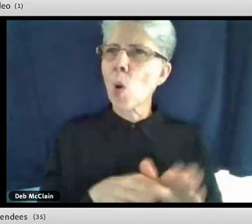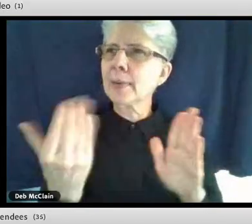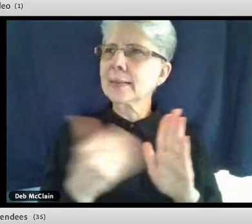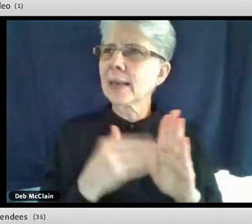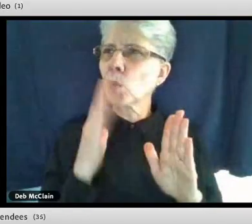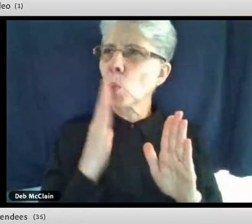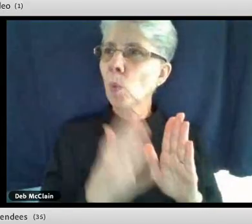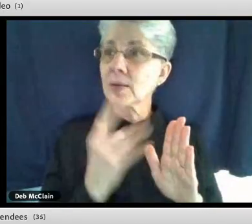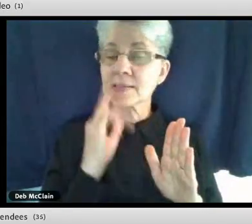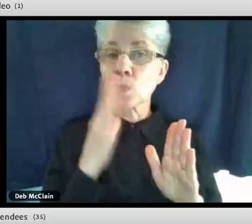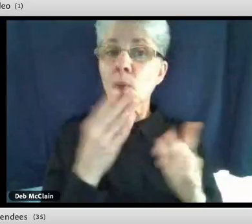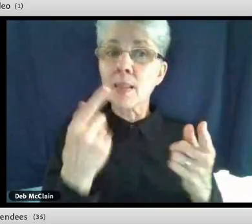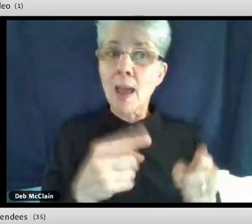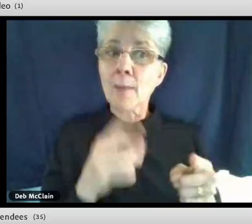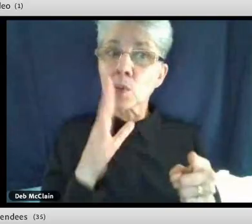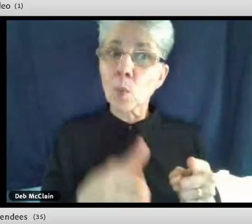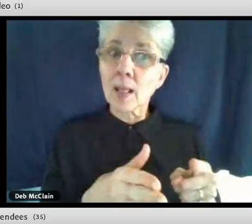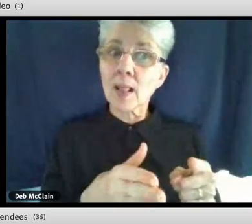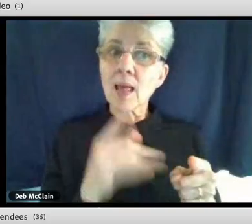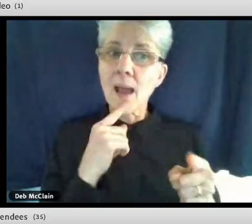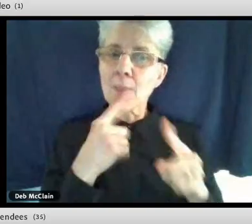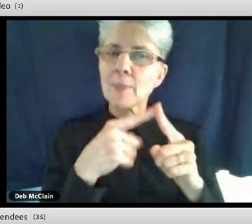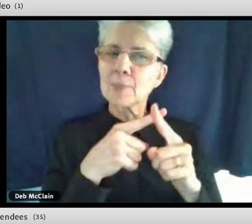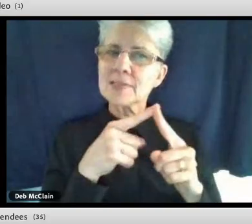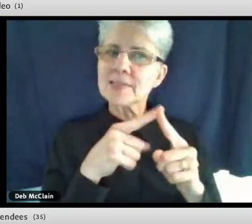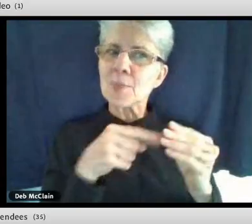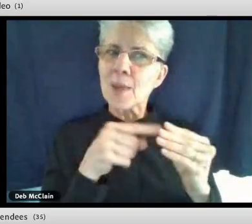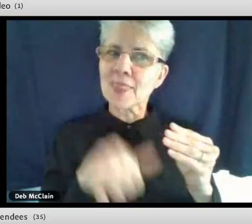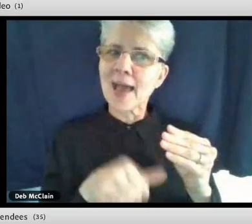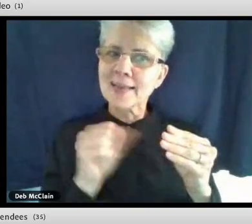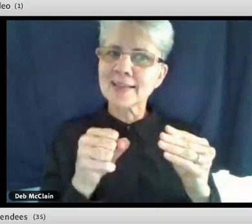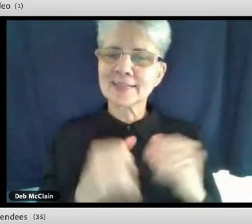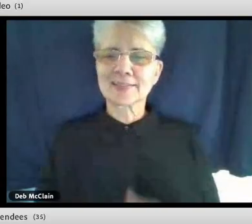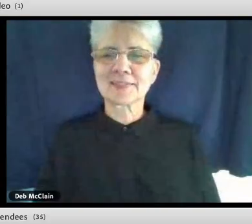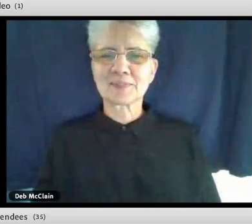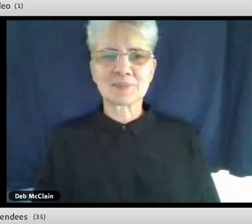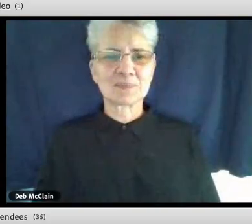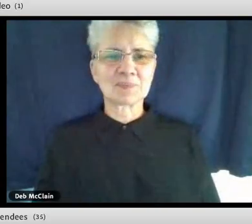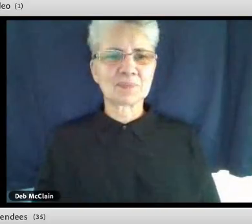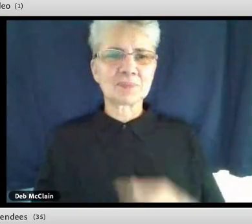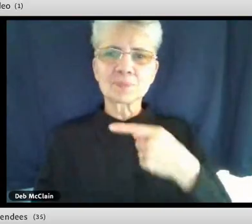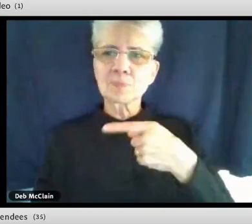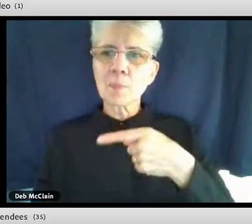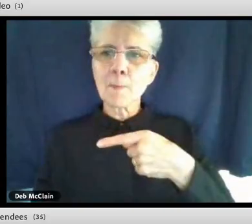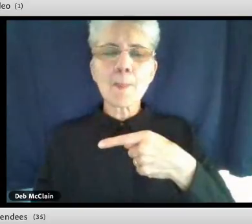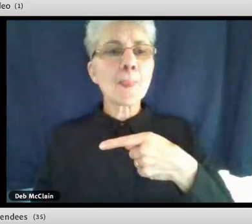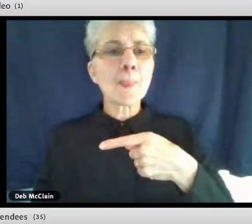about how you're going to reopen because it is going to happen. I'm optimistic here.